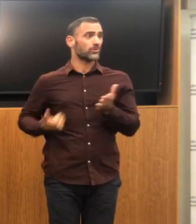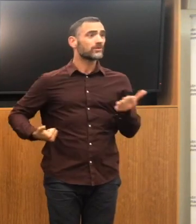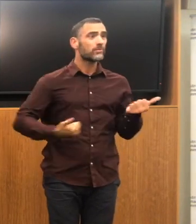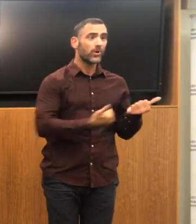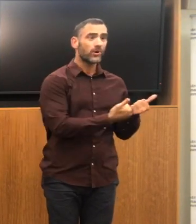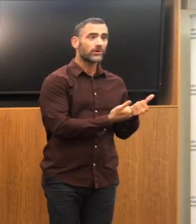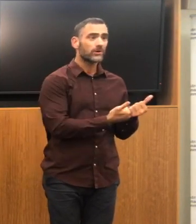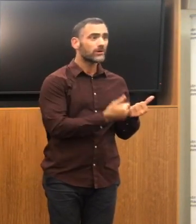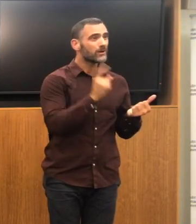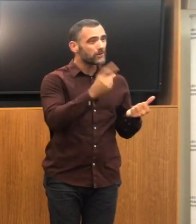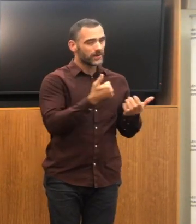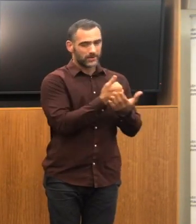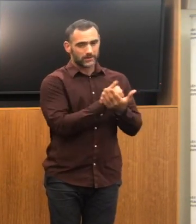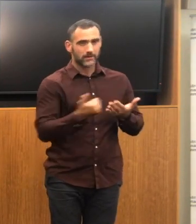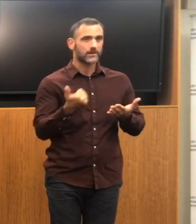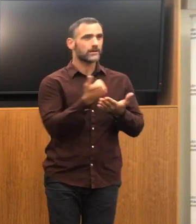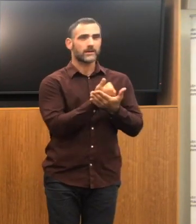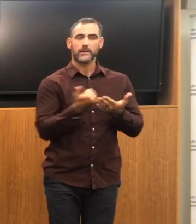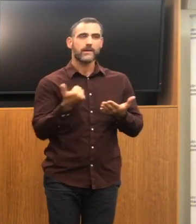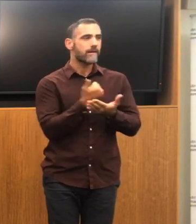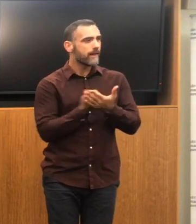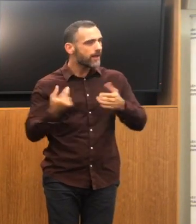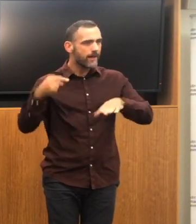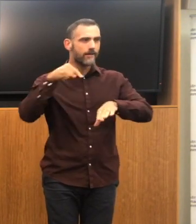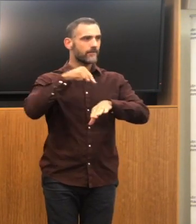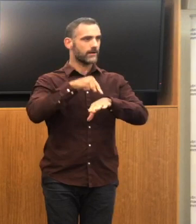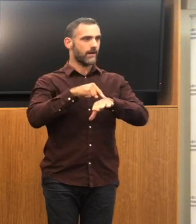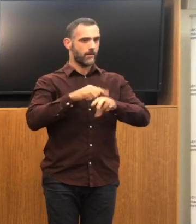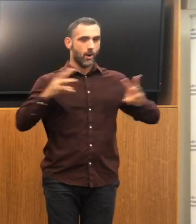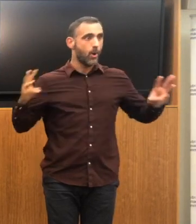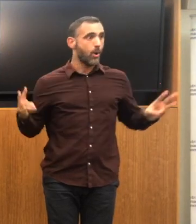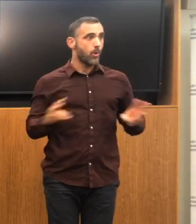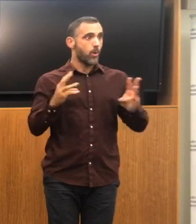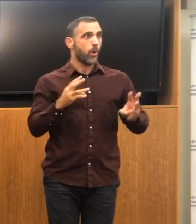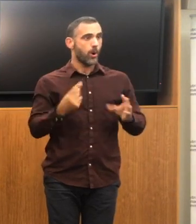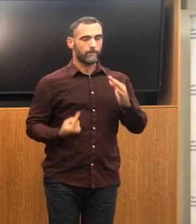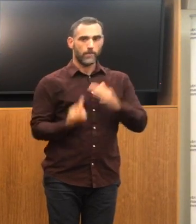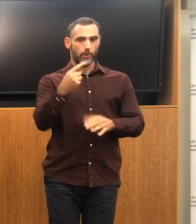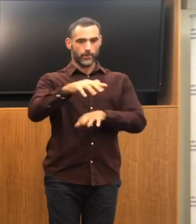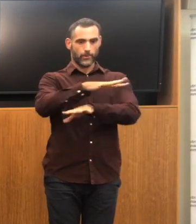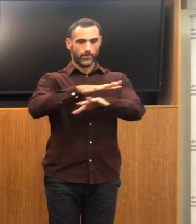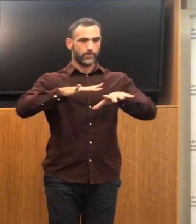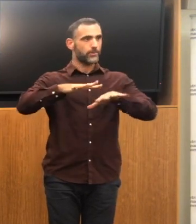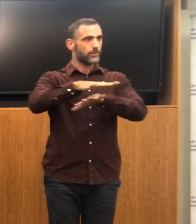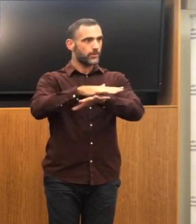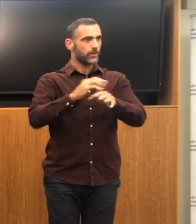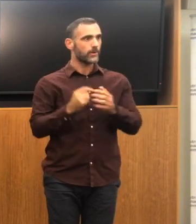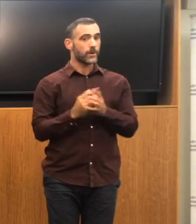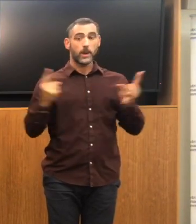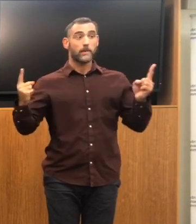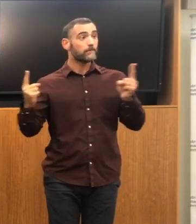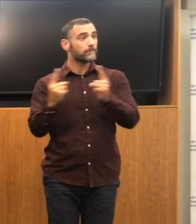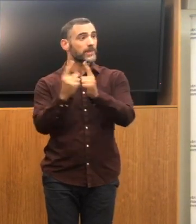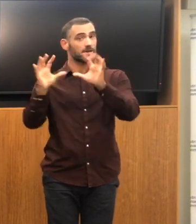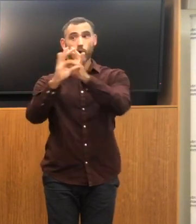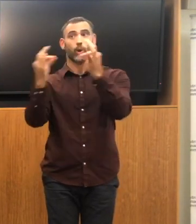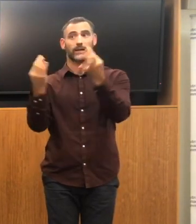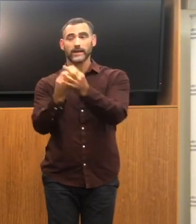every conflict, you meet someone in the humanitarian space and you ask them well, what are you doing with people with disabilities?